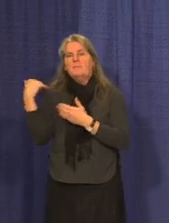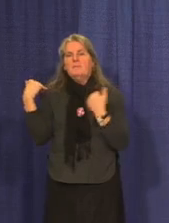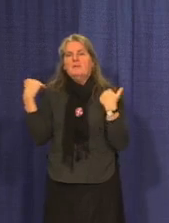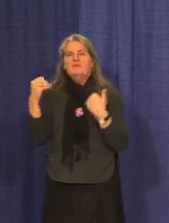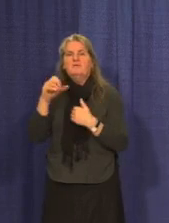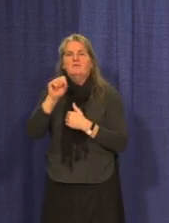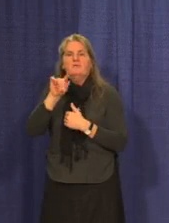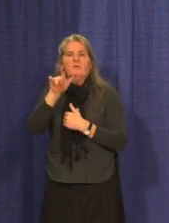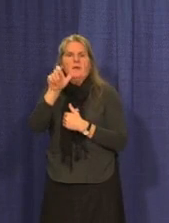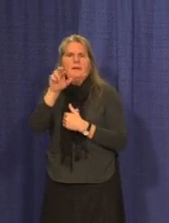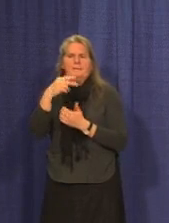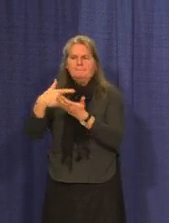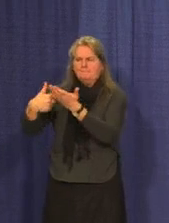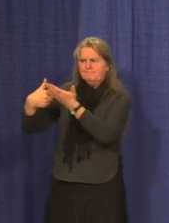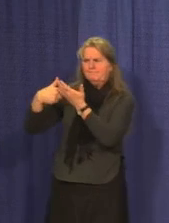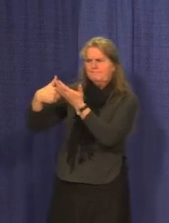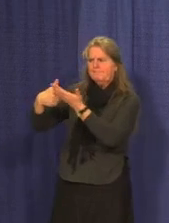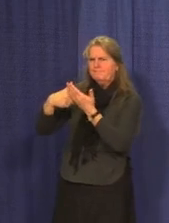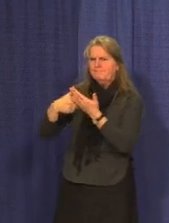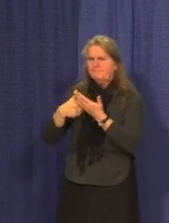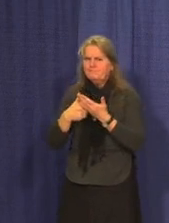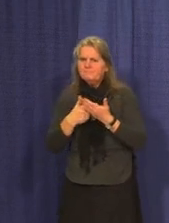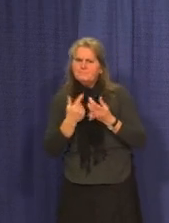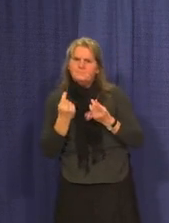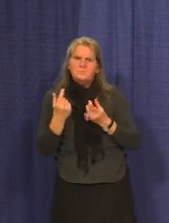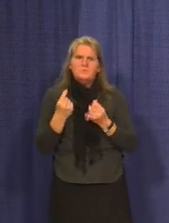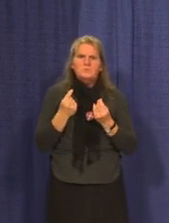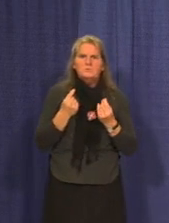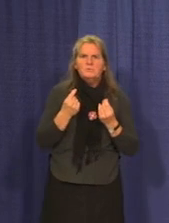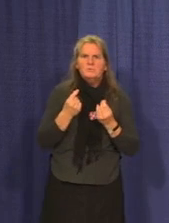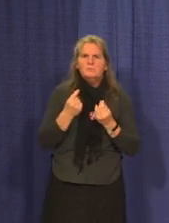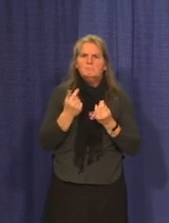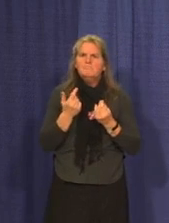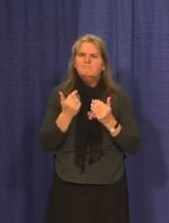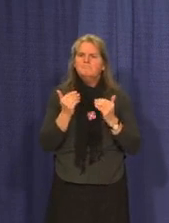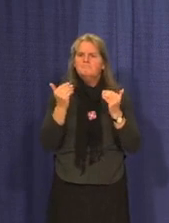premier about, you know, where